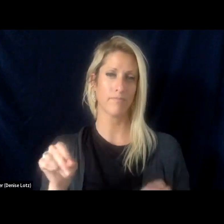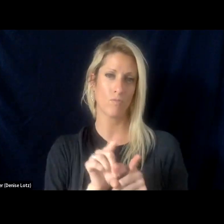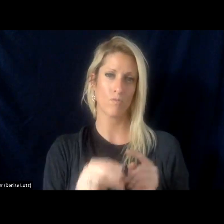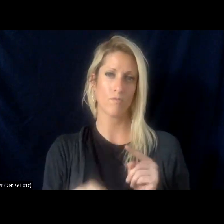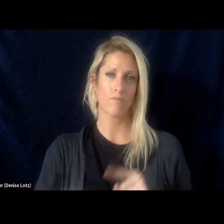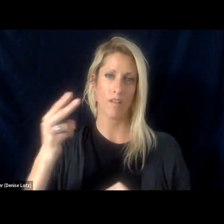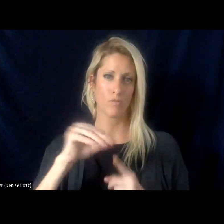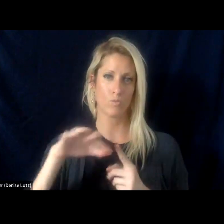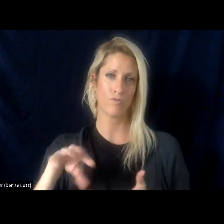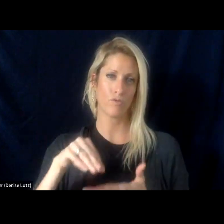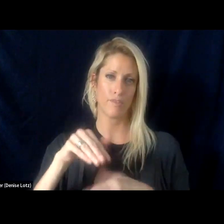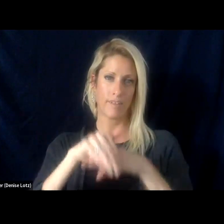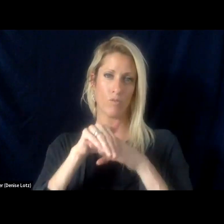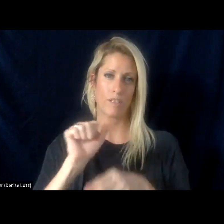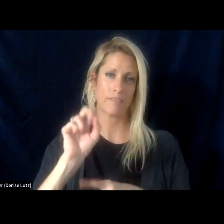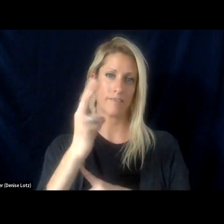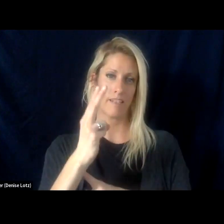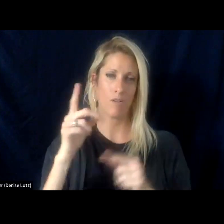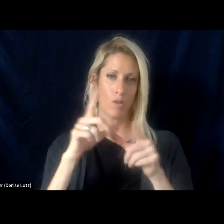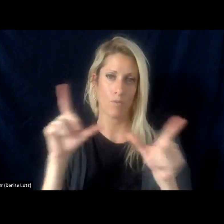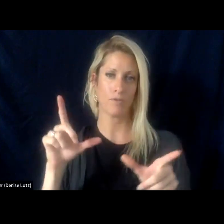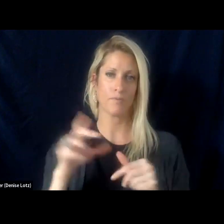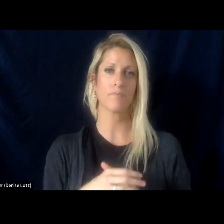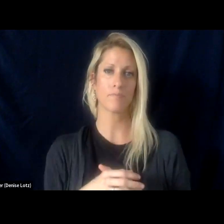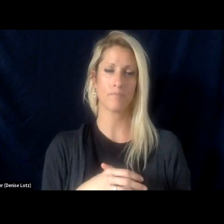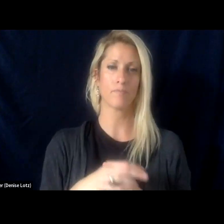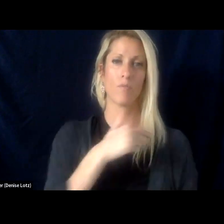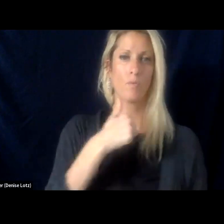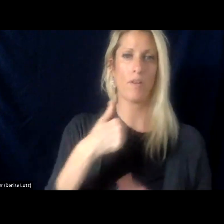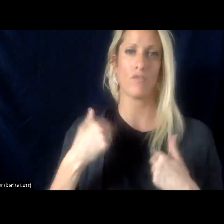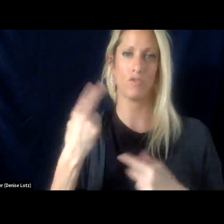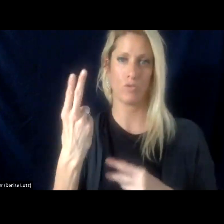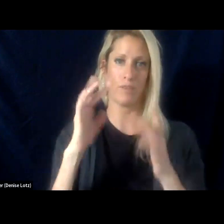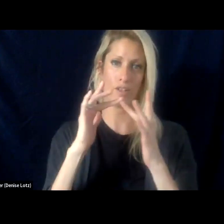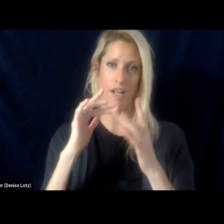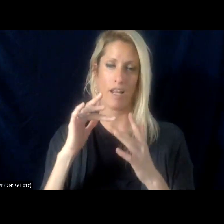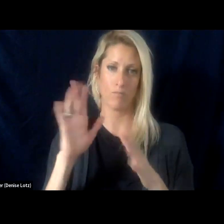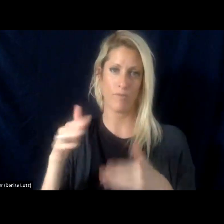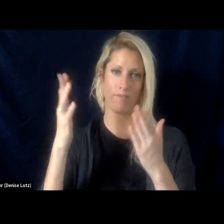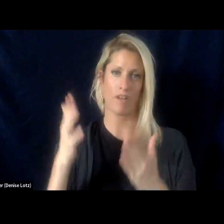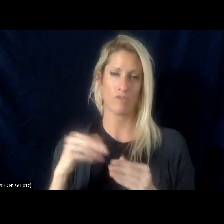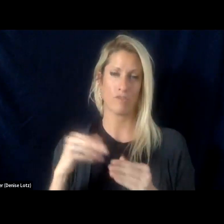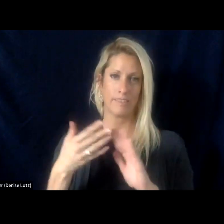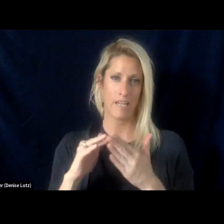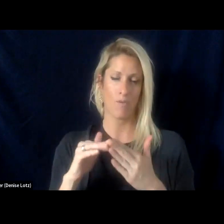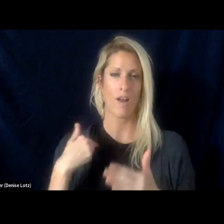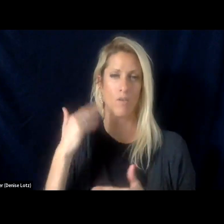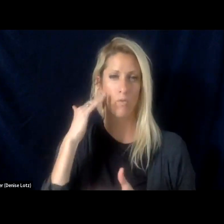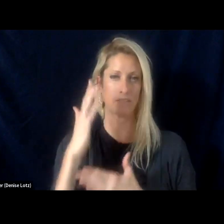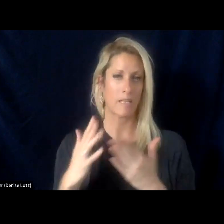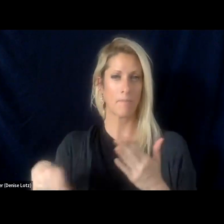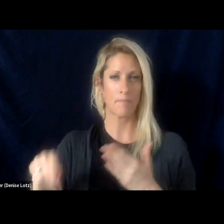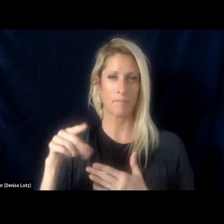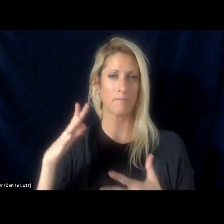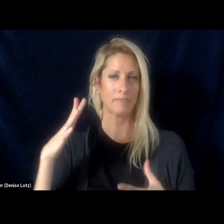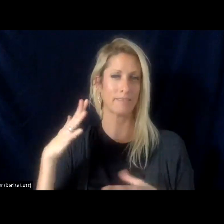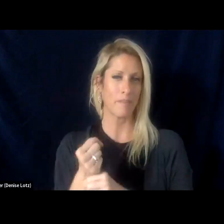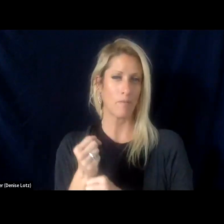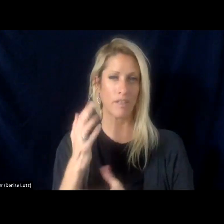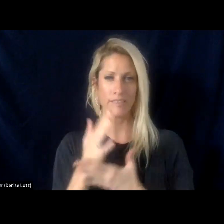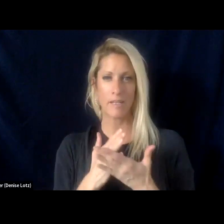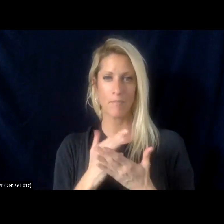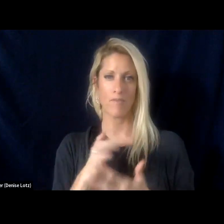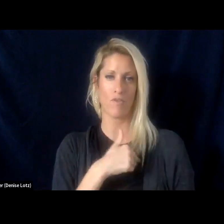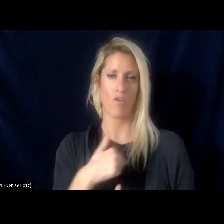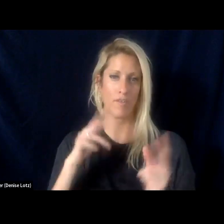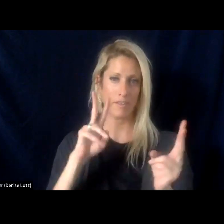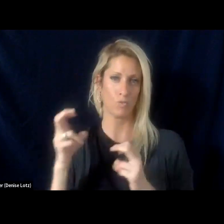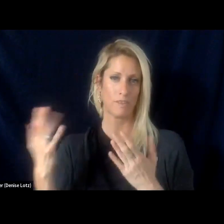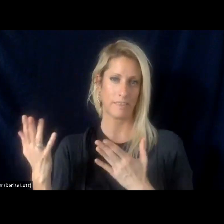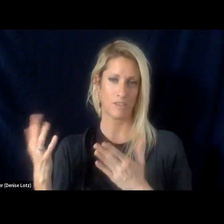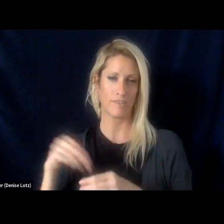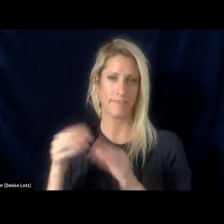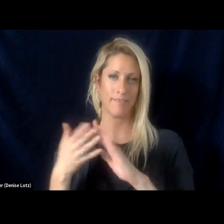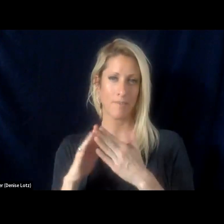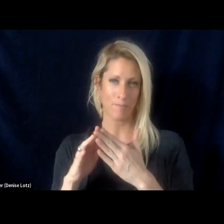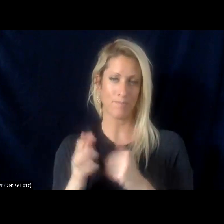students learning English as a second language. We have two internet providers in town. It